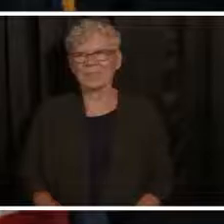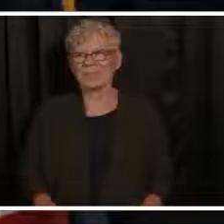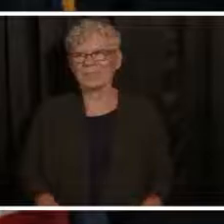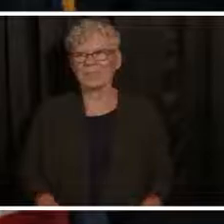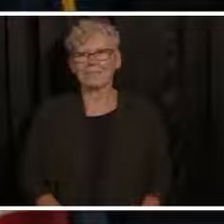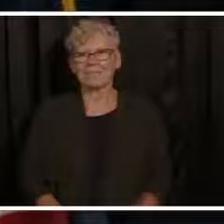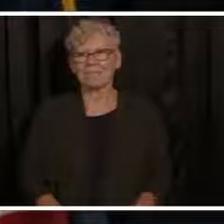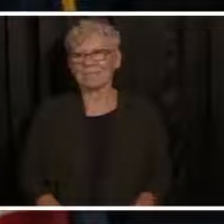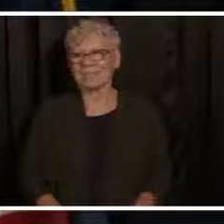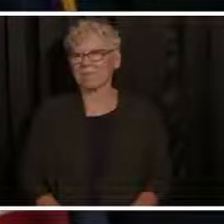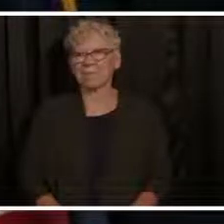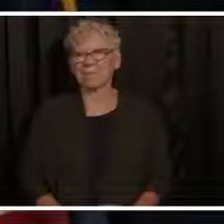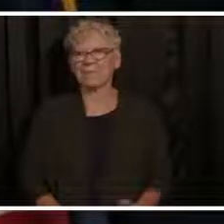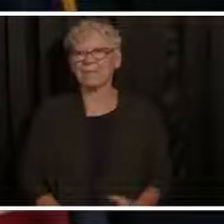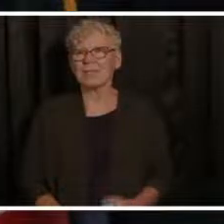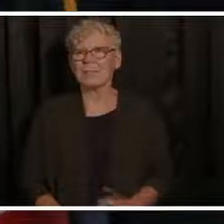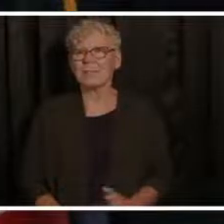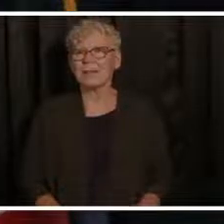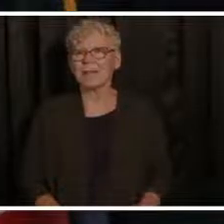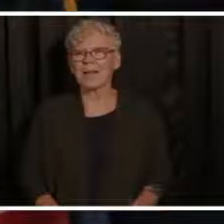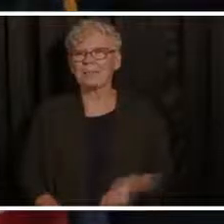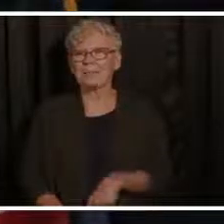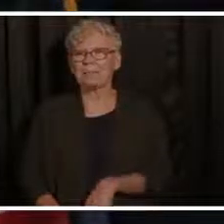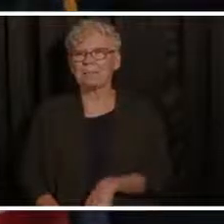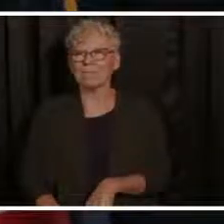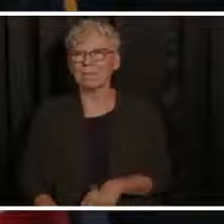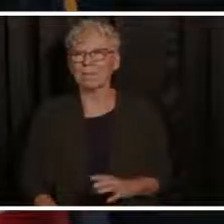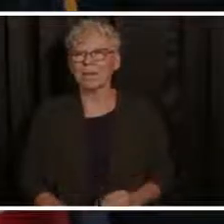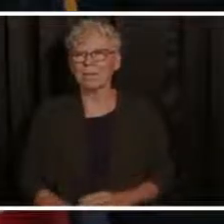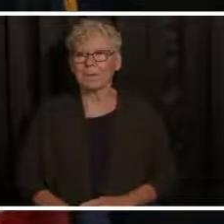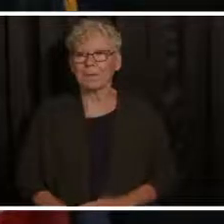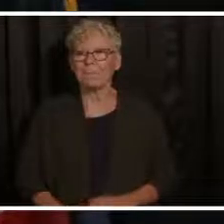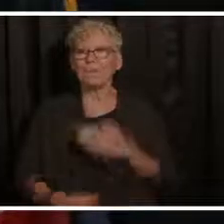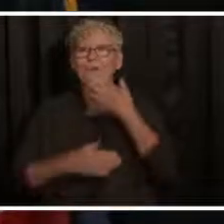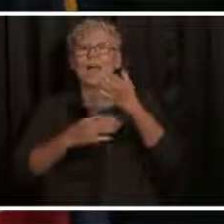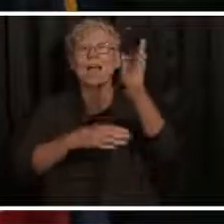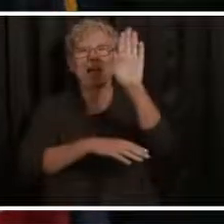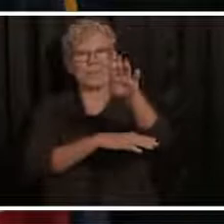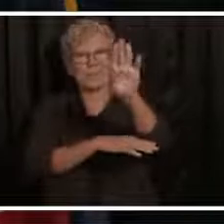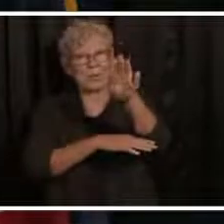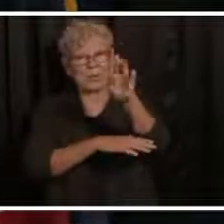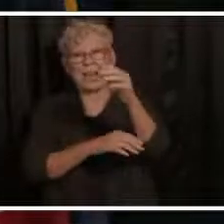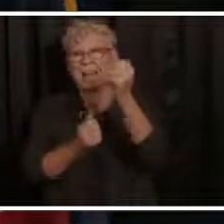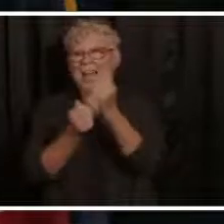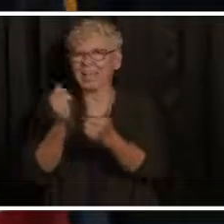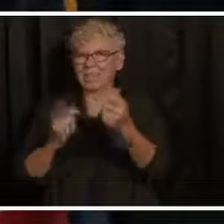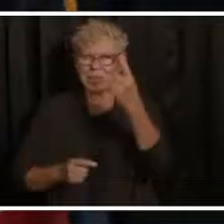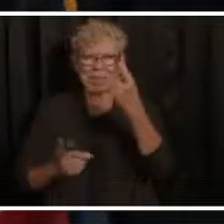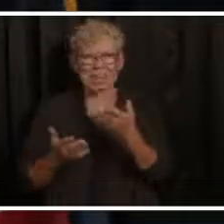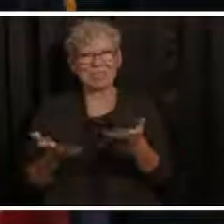Good afternoon. Thank you for joining us today. Uh before I get into the COVID update and where we're at, I want to uh